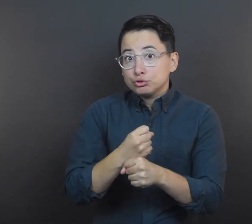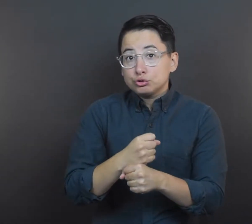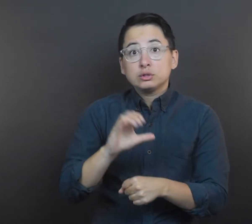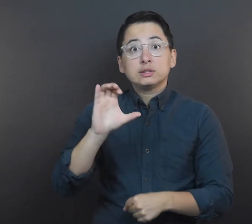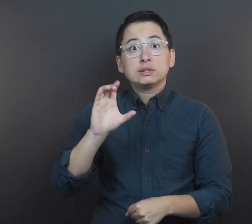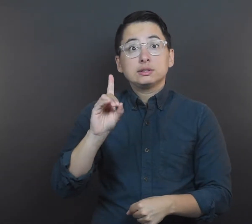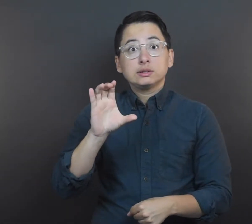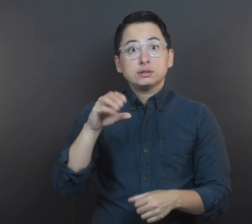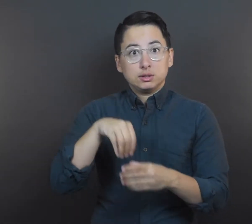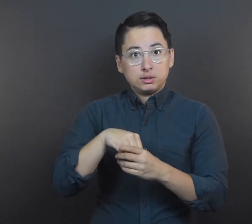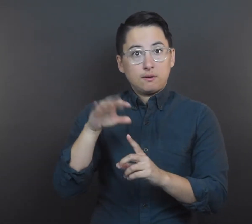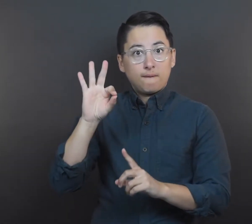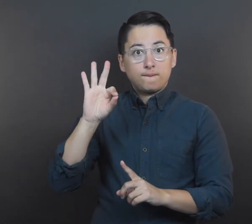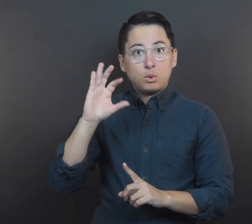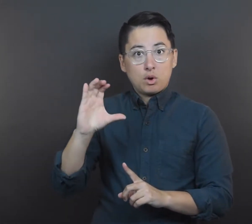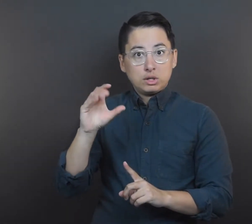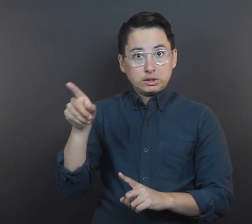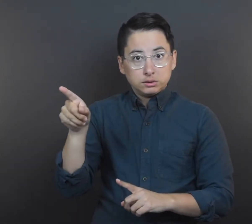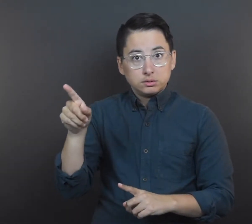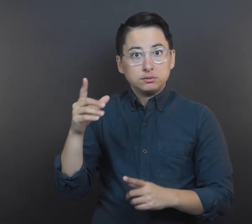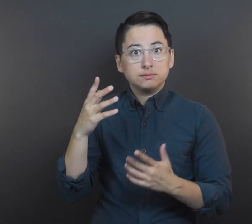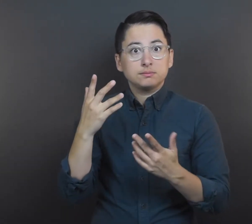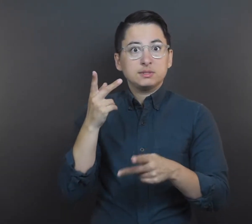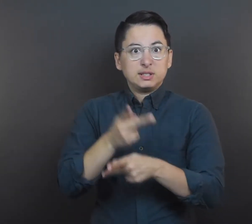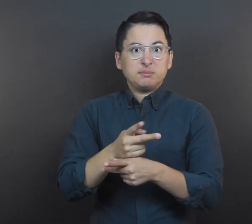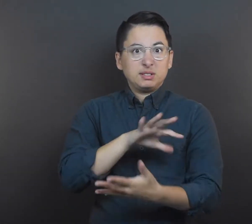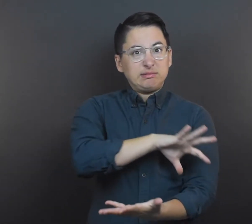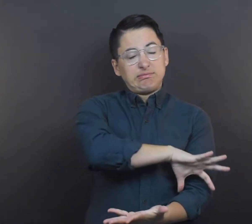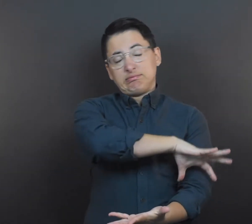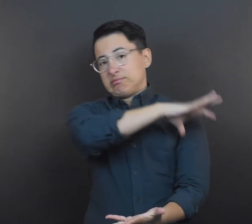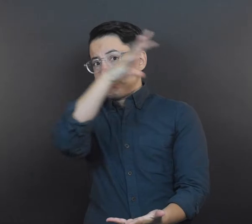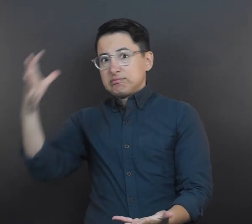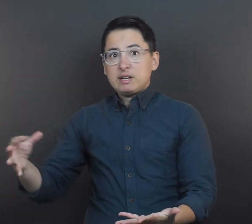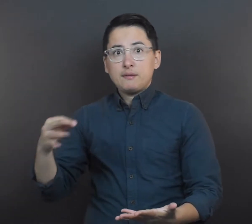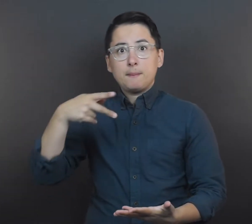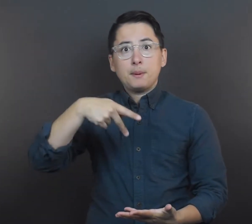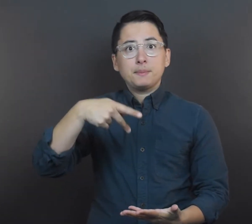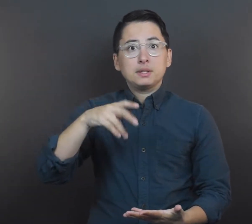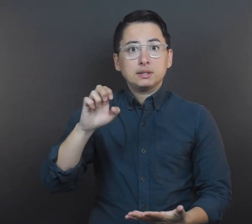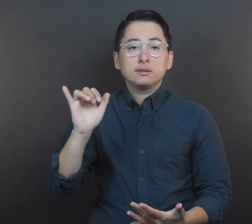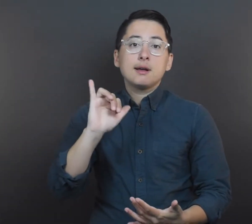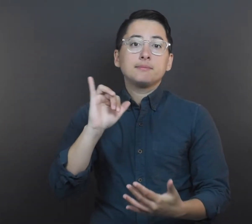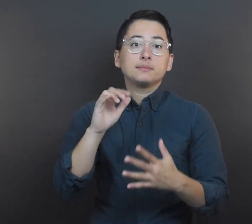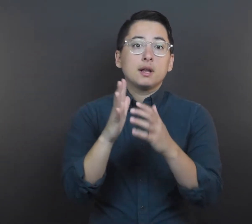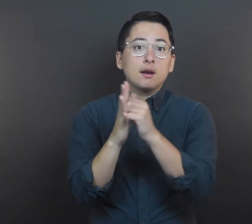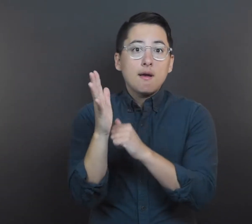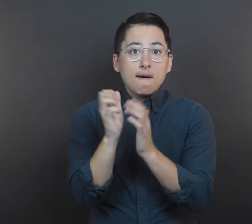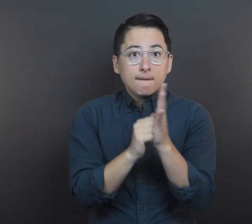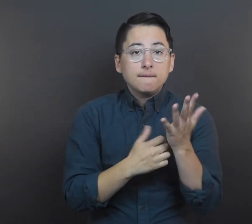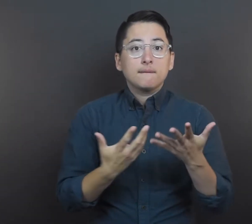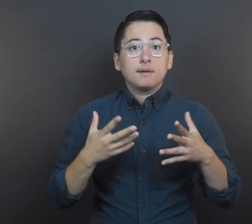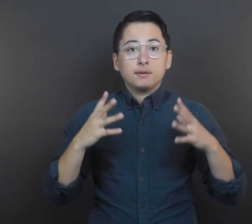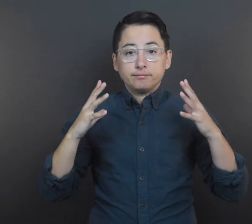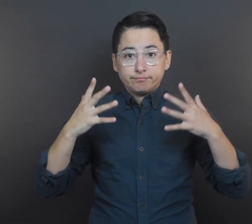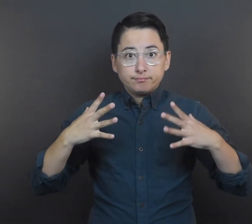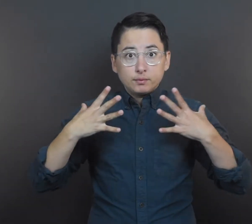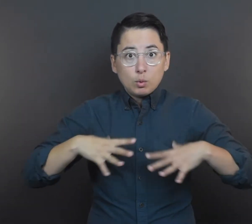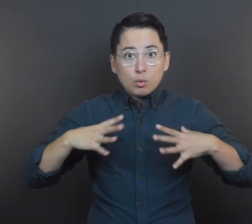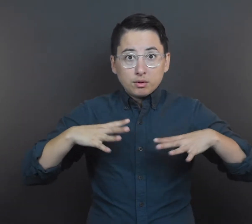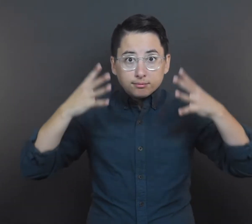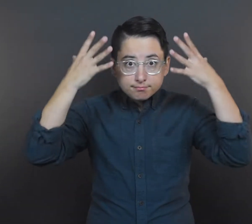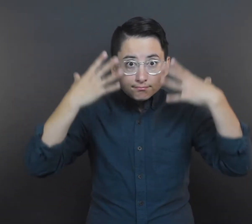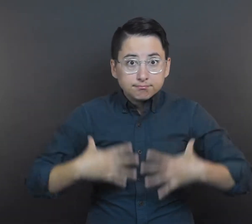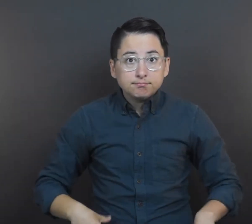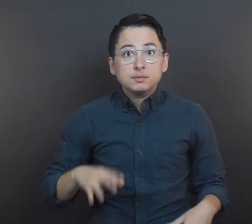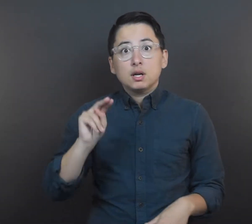For nearly two decades, CDC in Fort Collins has kept a stockpile of PPE (gloves, coveralls